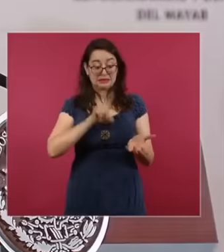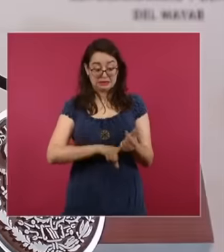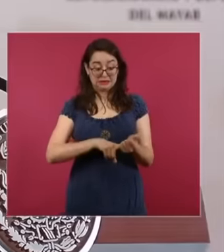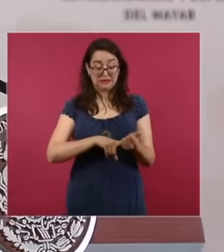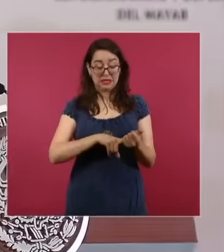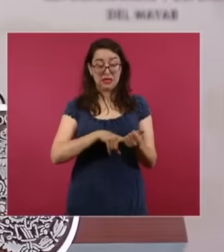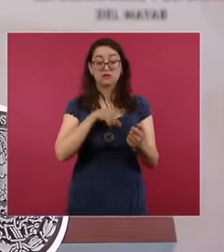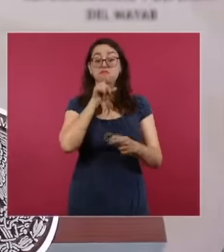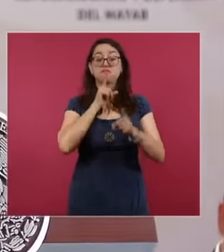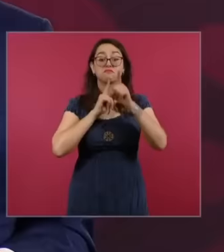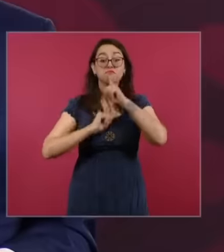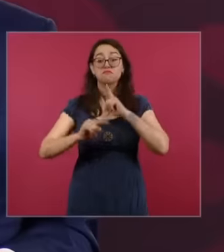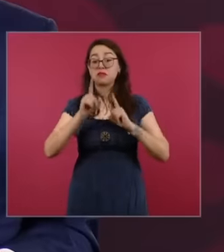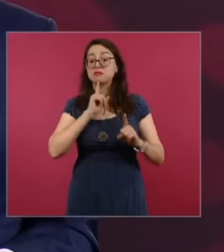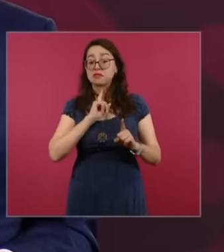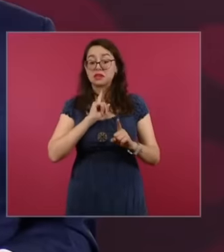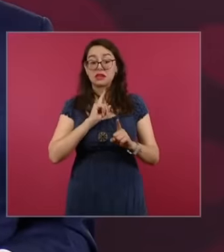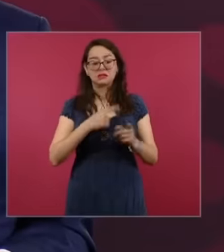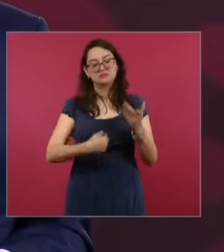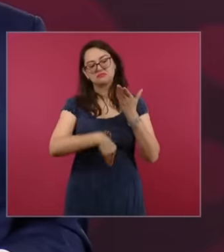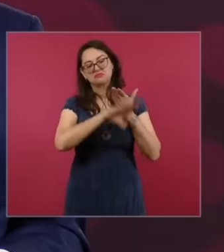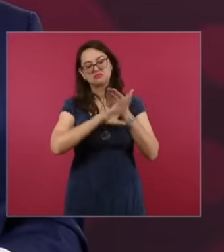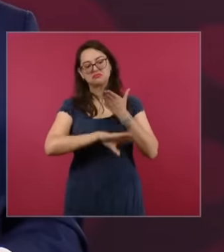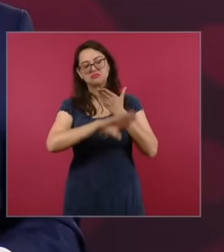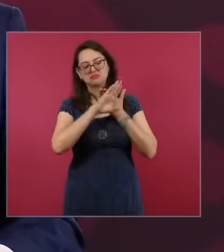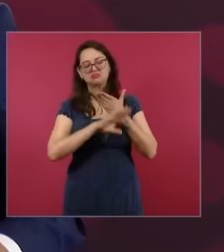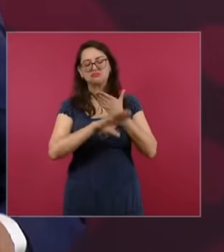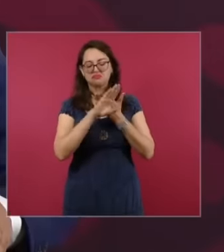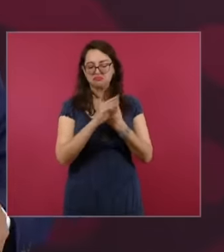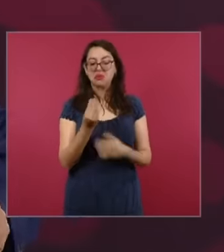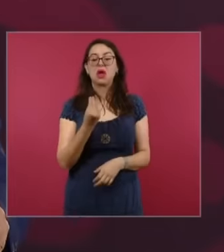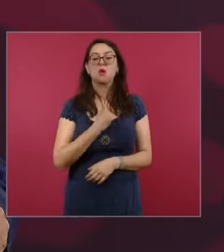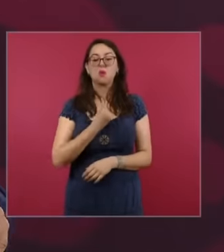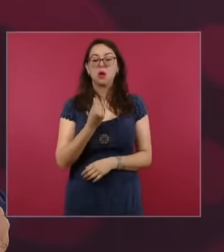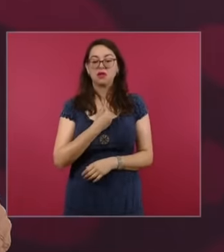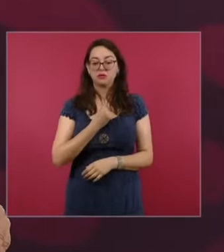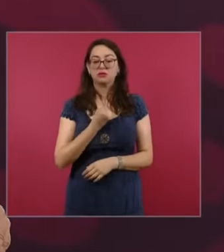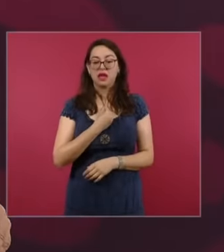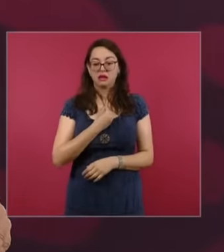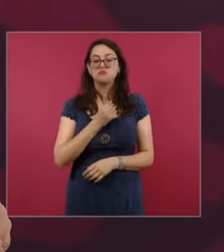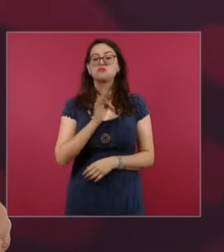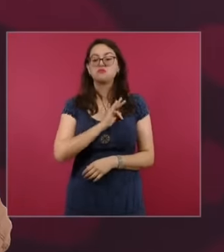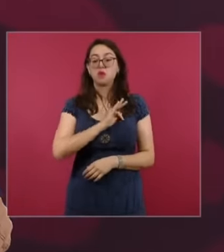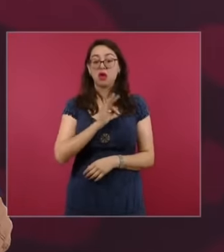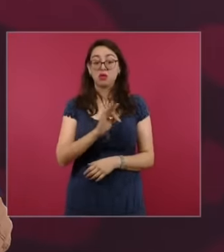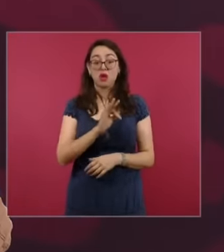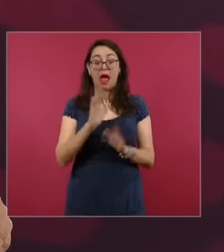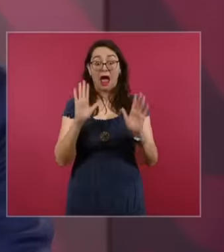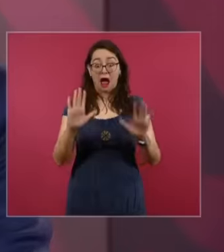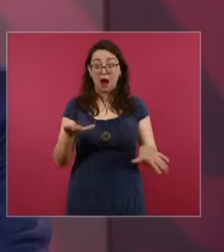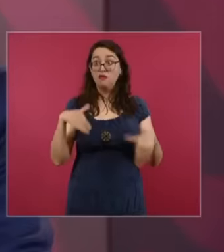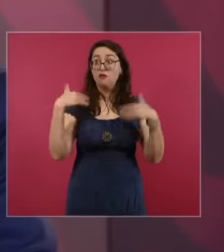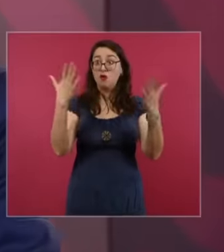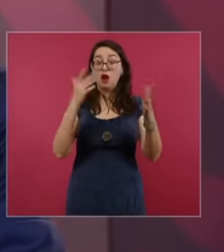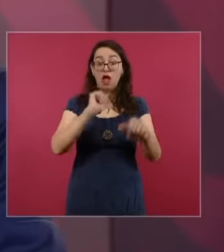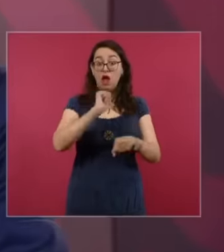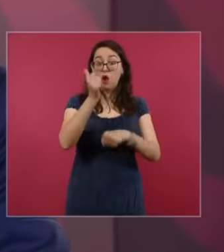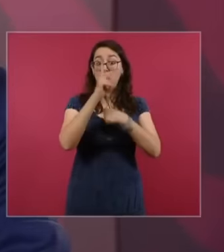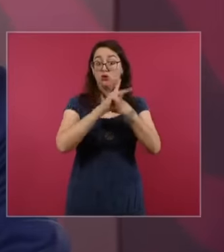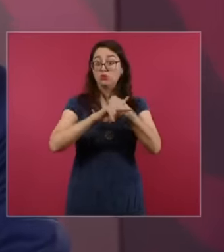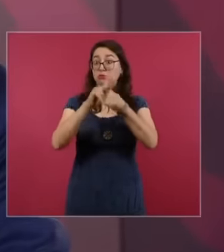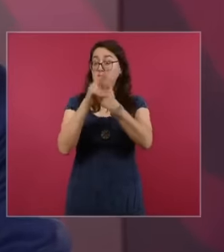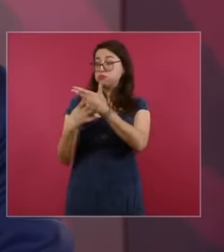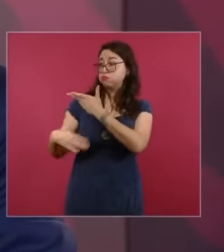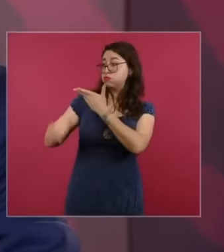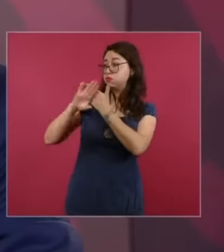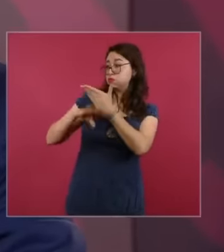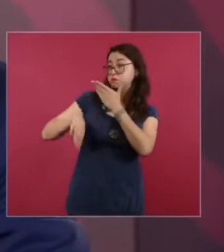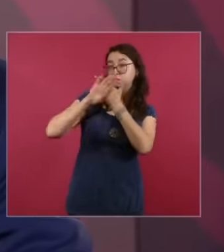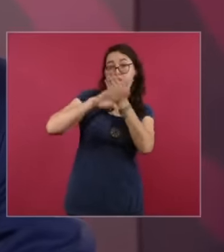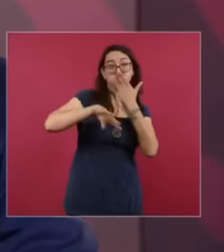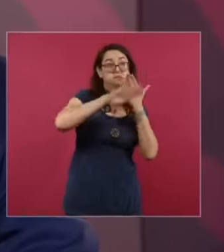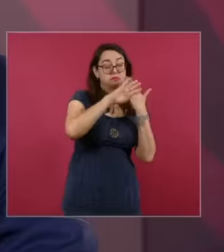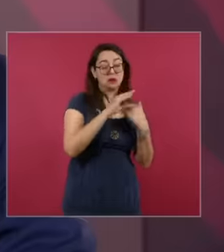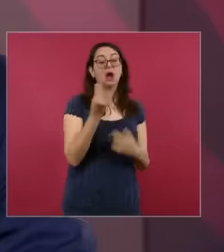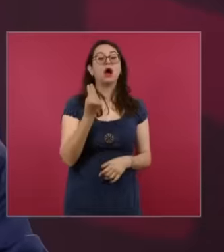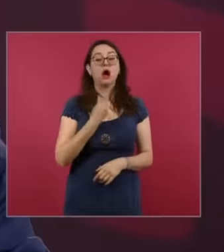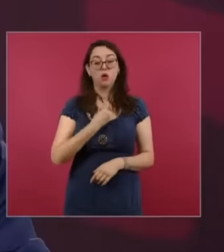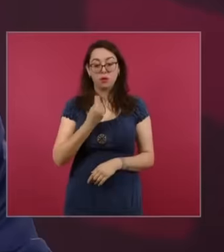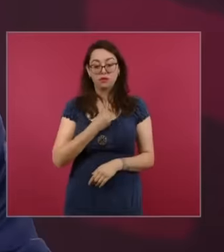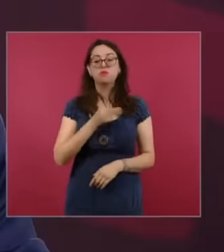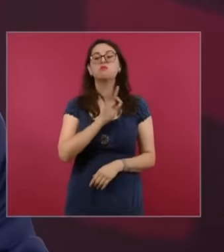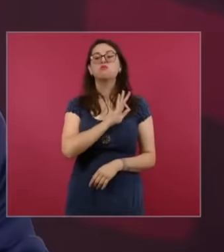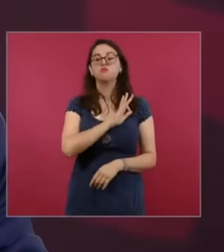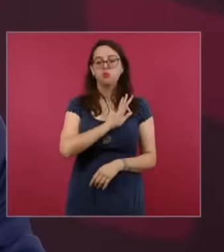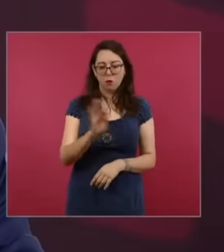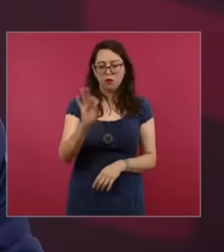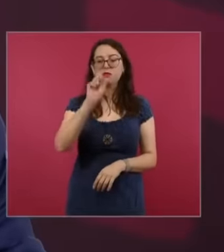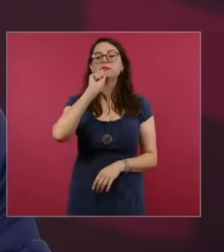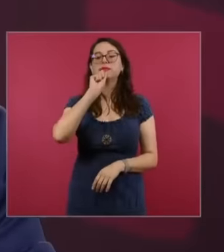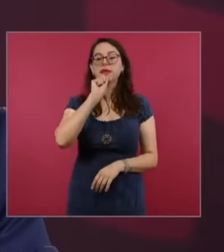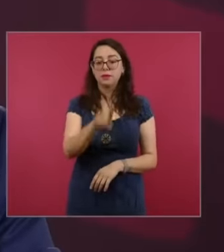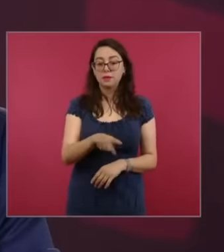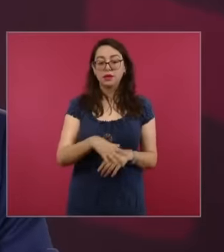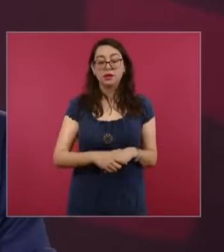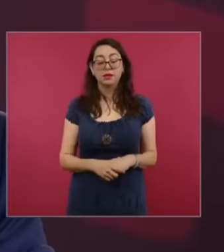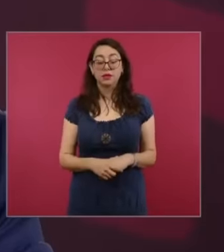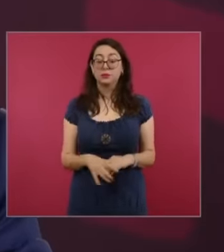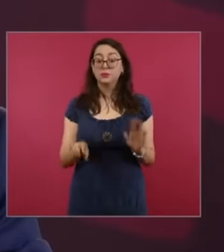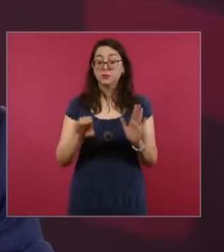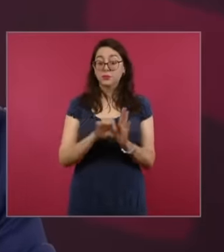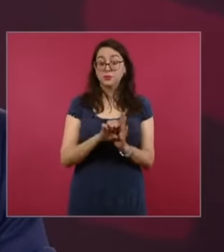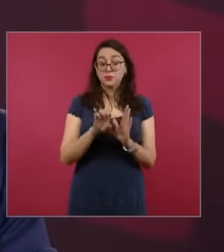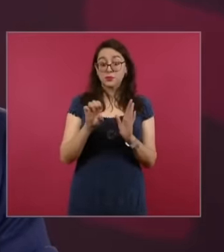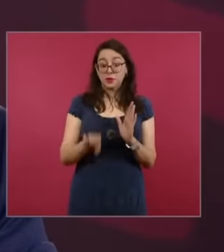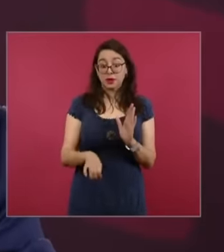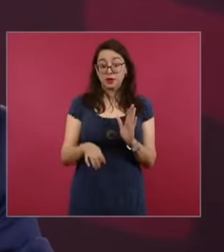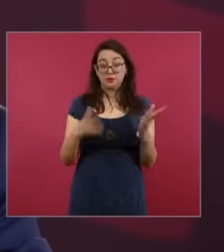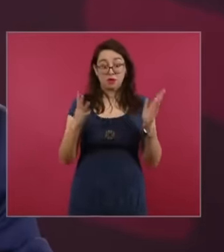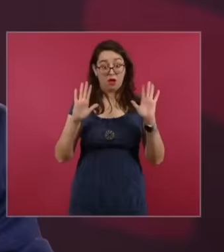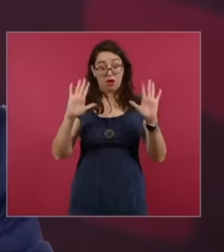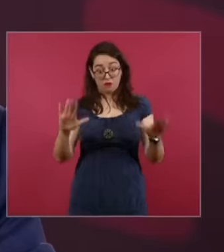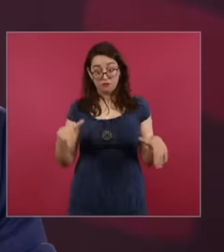abroad, like the one that was launched from abroad by Amlo, the narco-president,